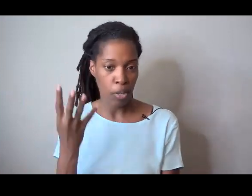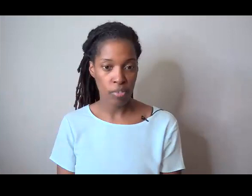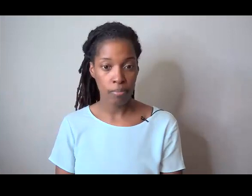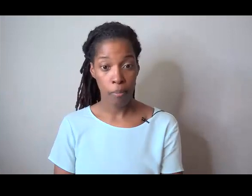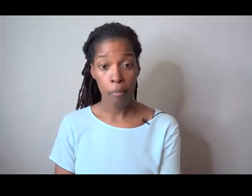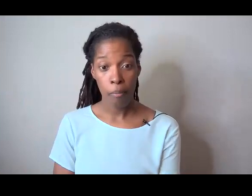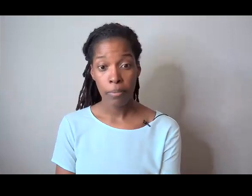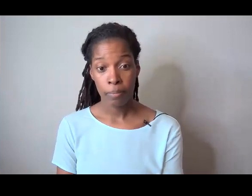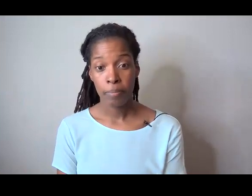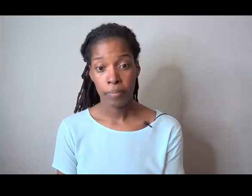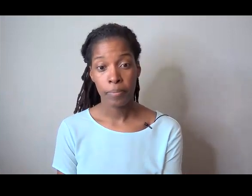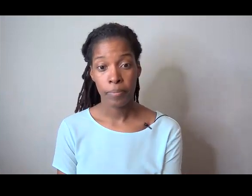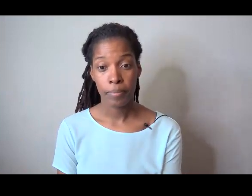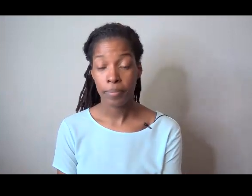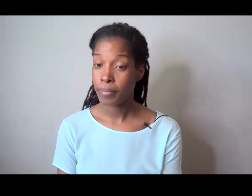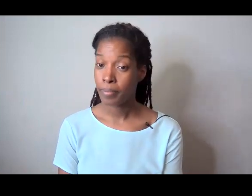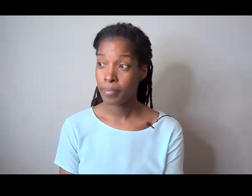Absolutely. It's a great question.